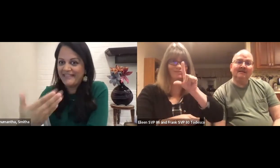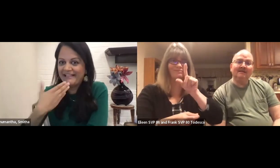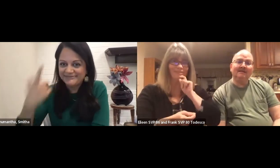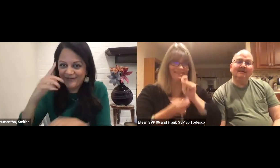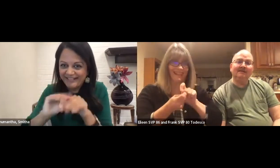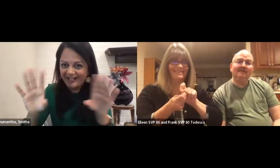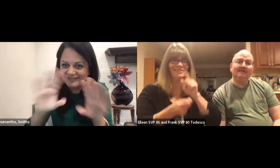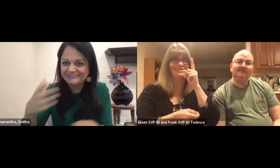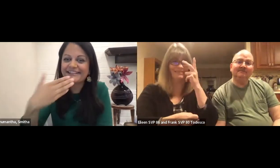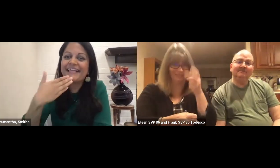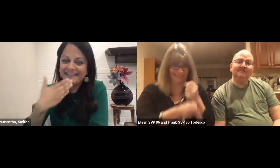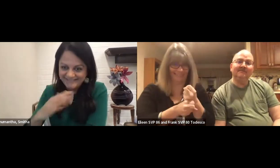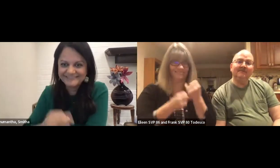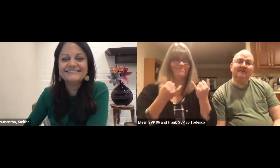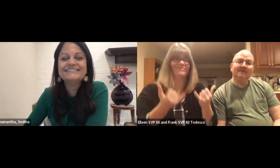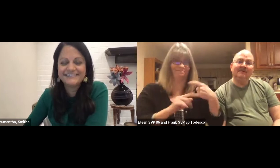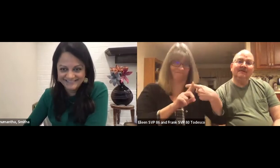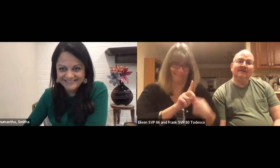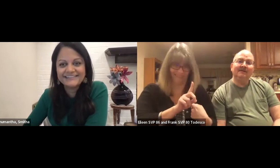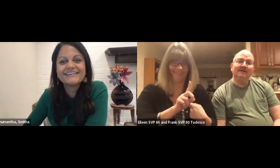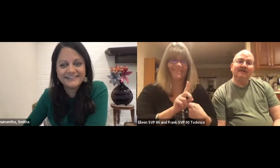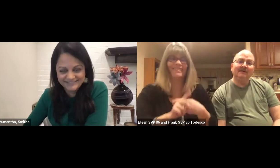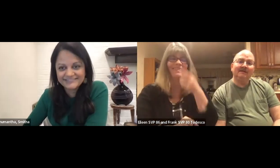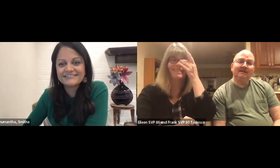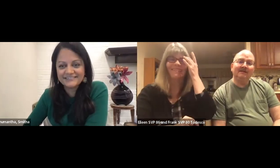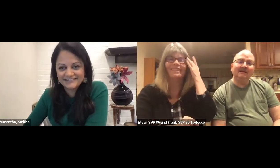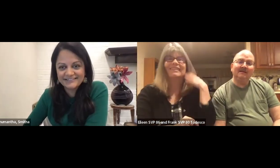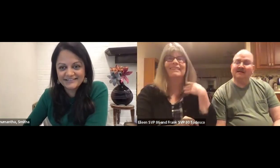So this film was created in January of 2020,